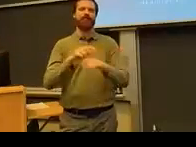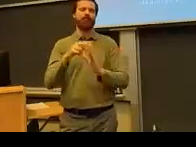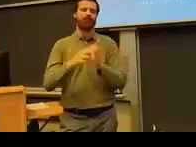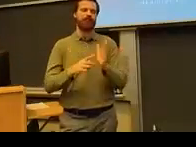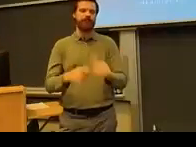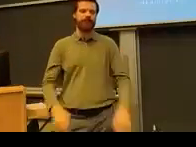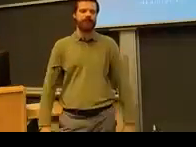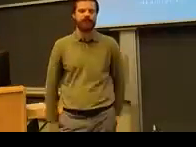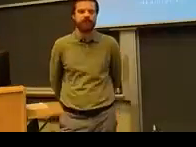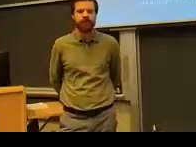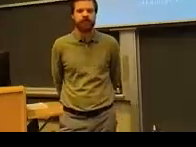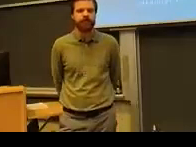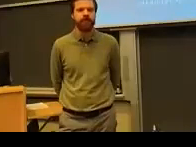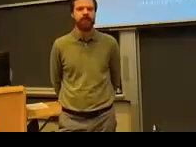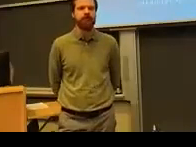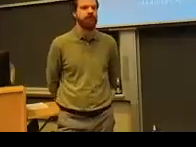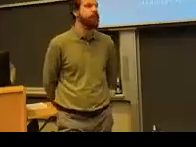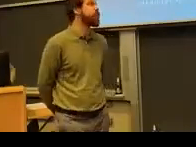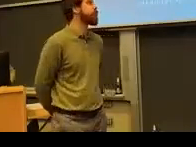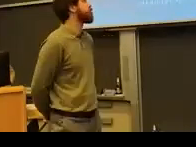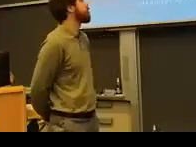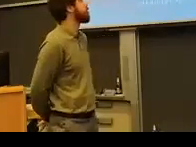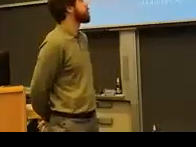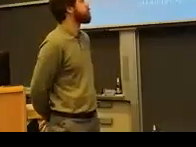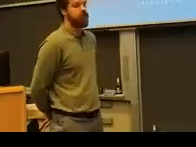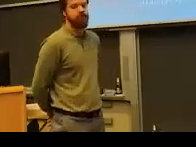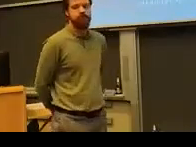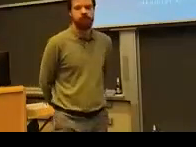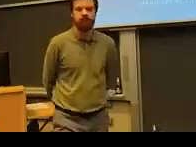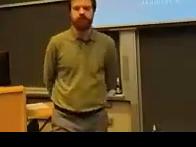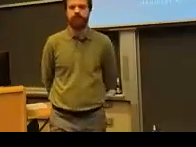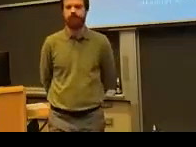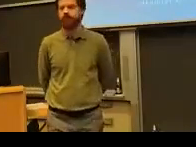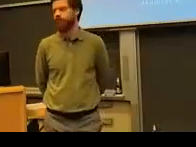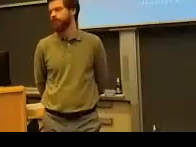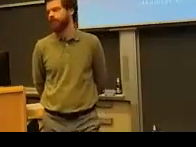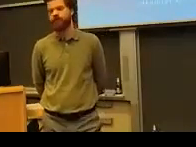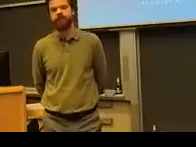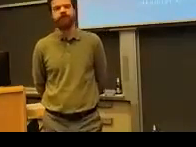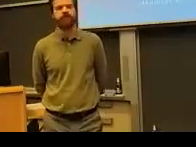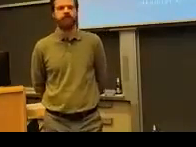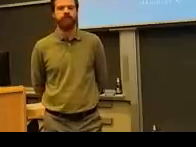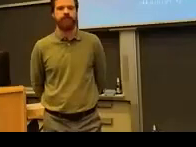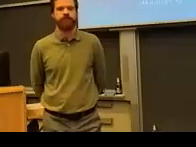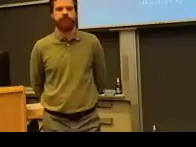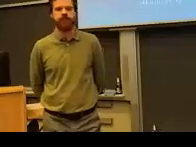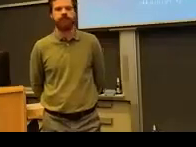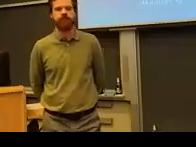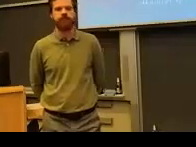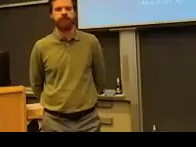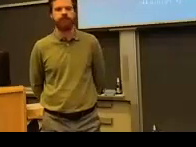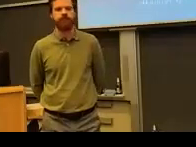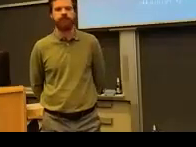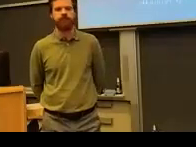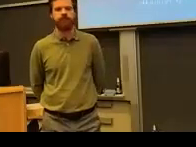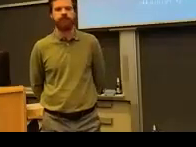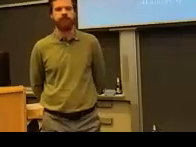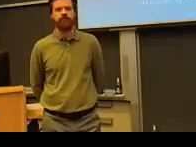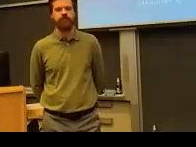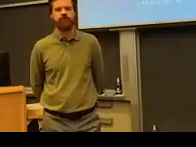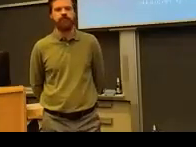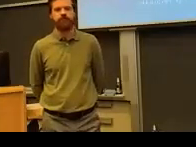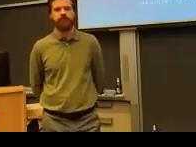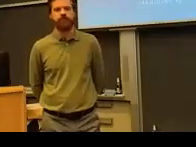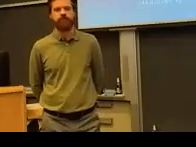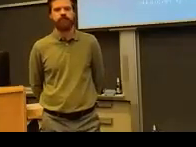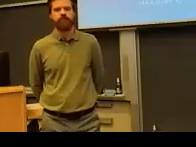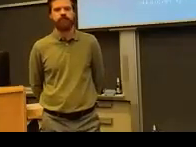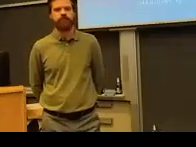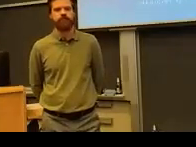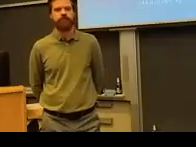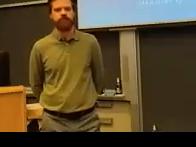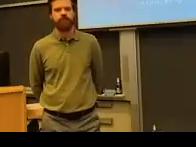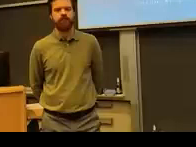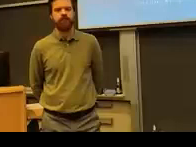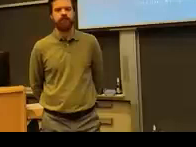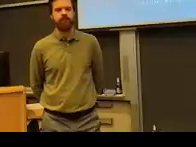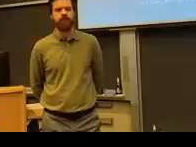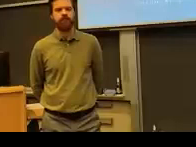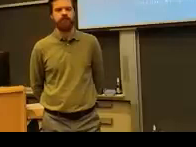that